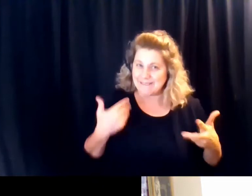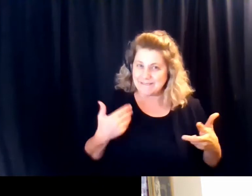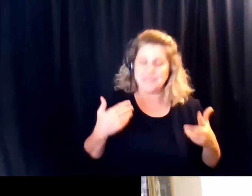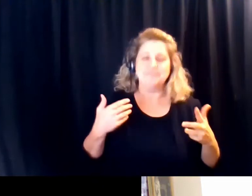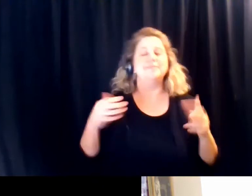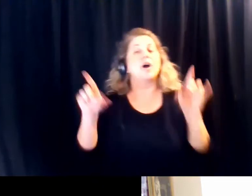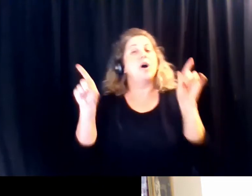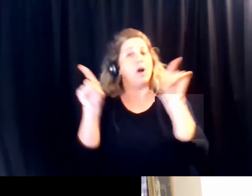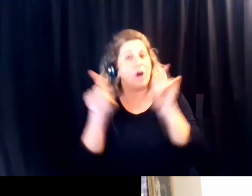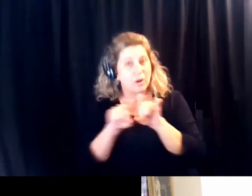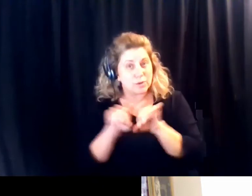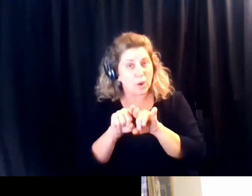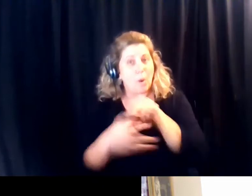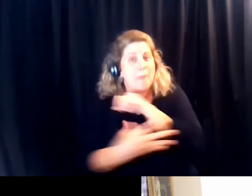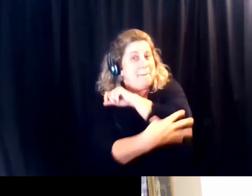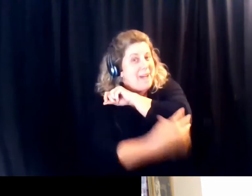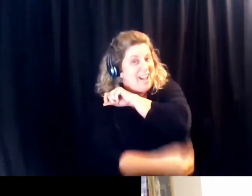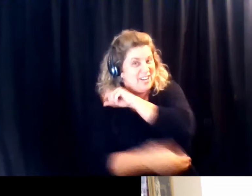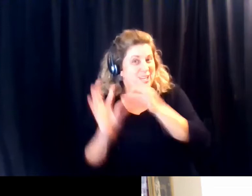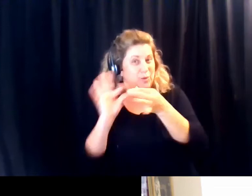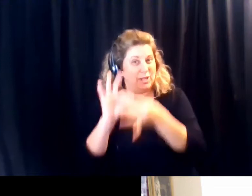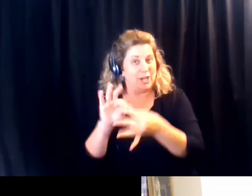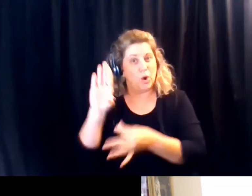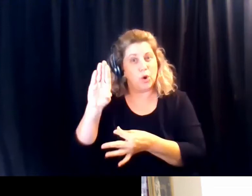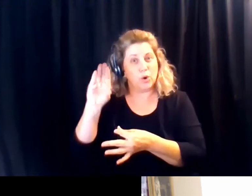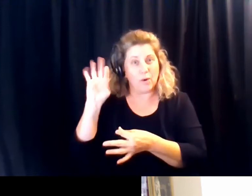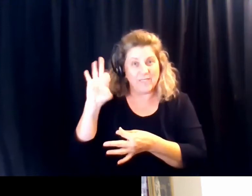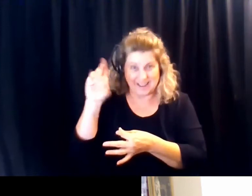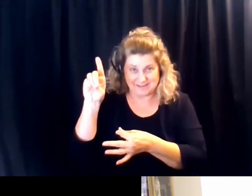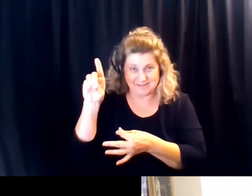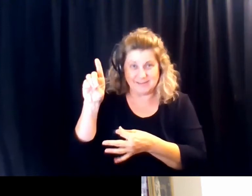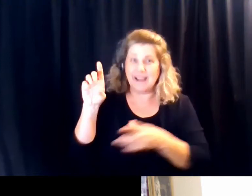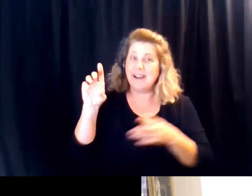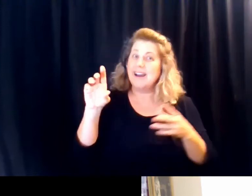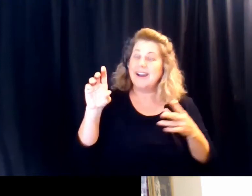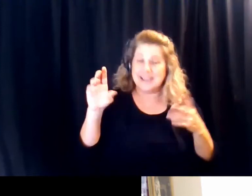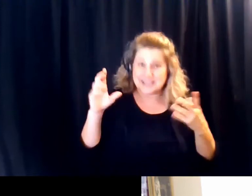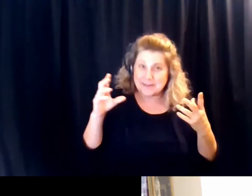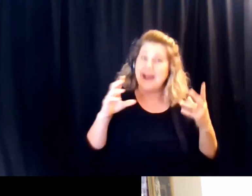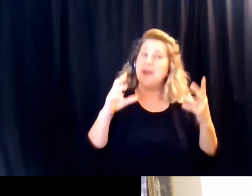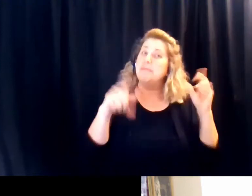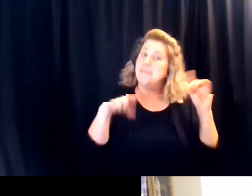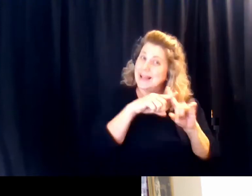Judith Heumann: To go in the hospital. What kind of cheap and we would get whether or not people will really be fighting for our lives like they would be